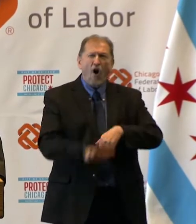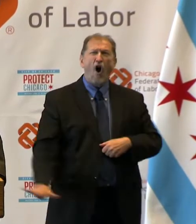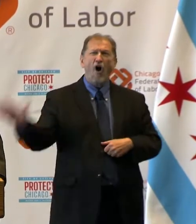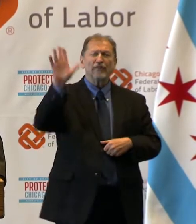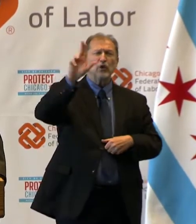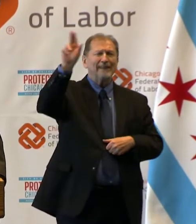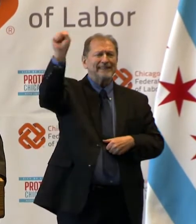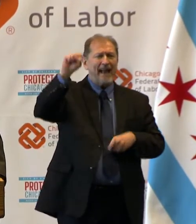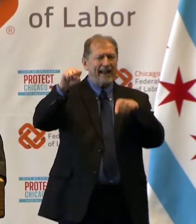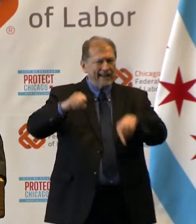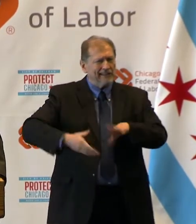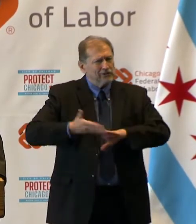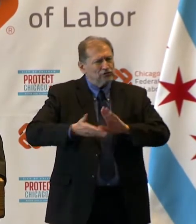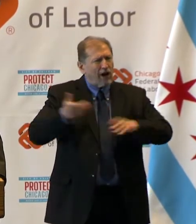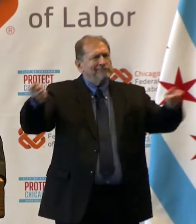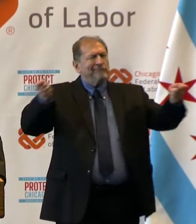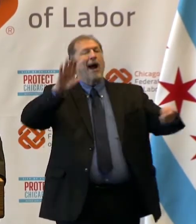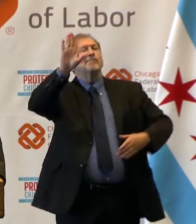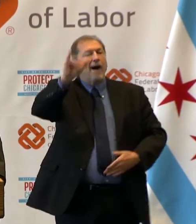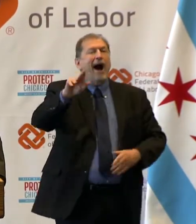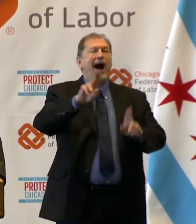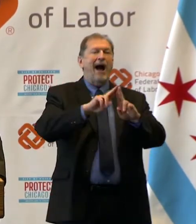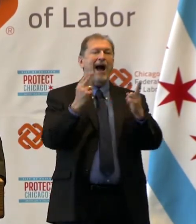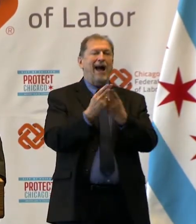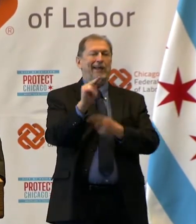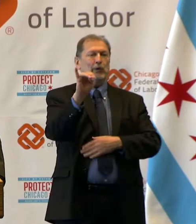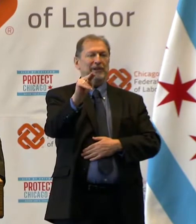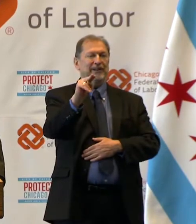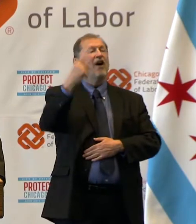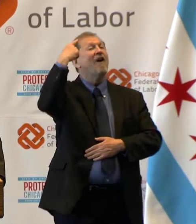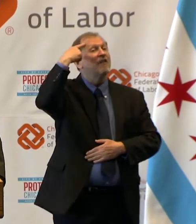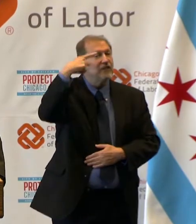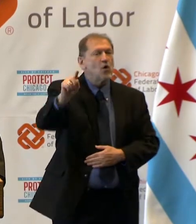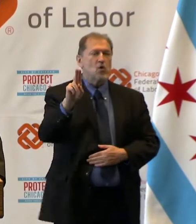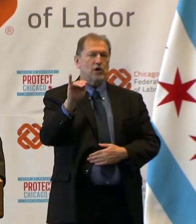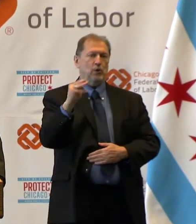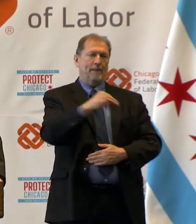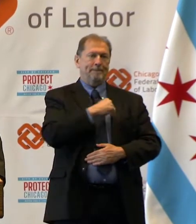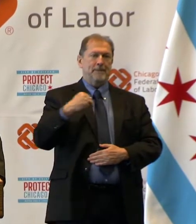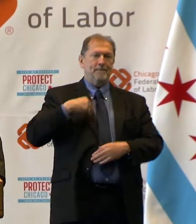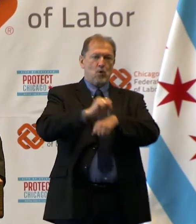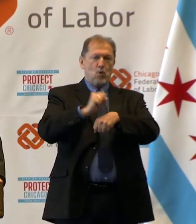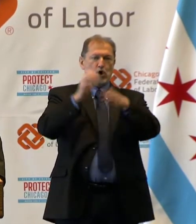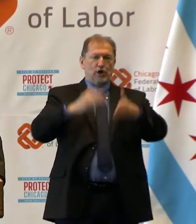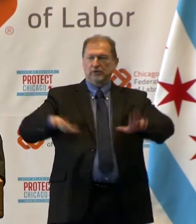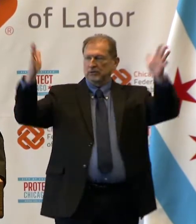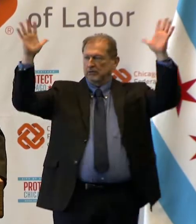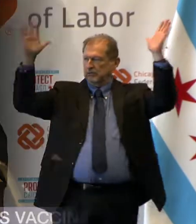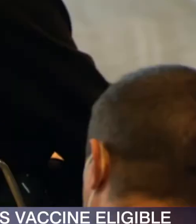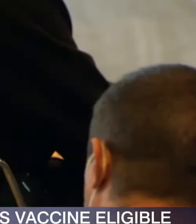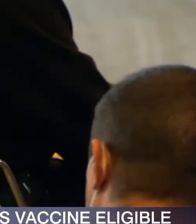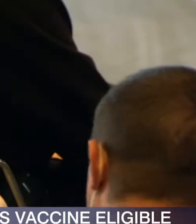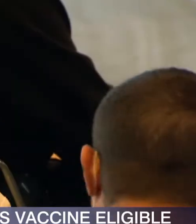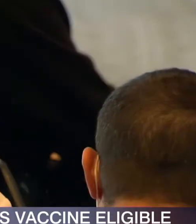TO THE FIRST IN NATION